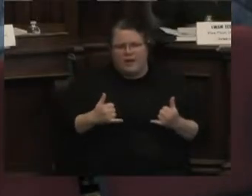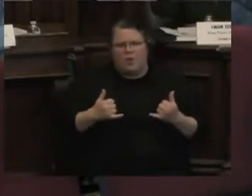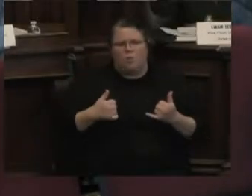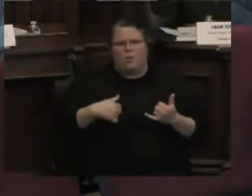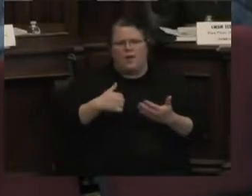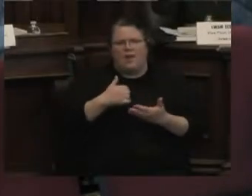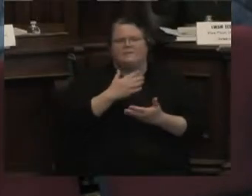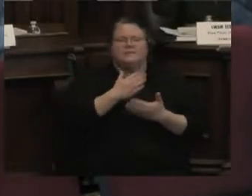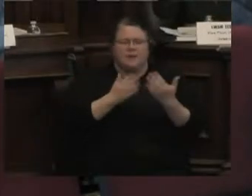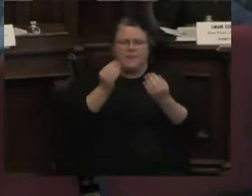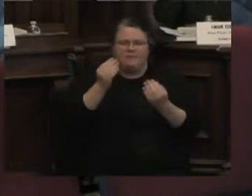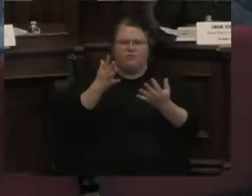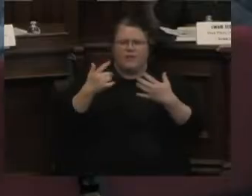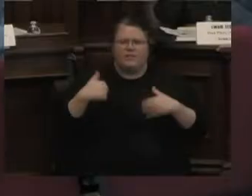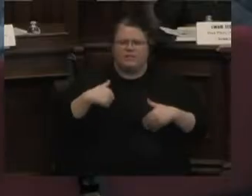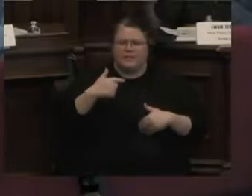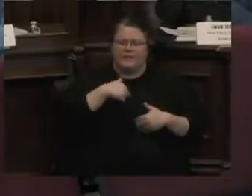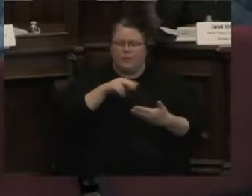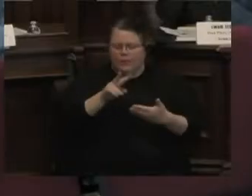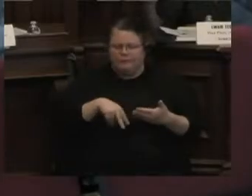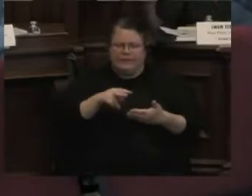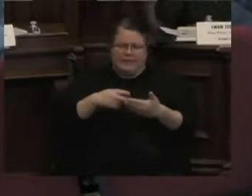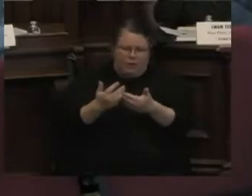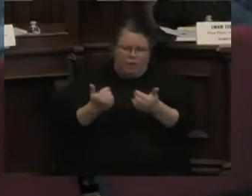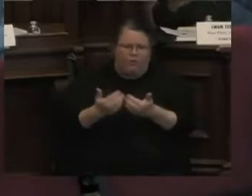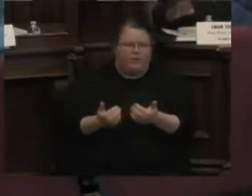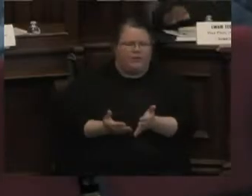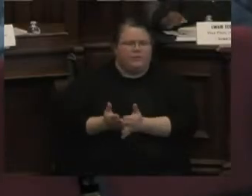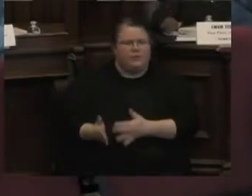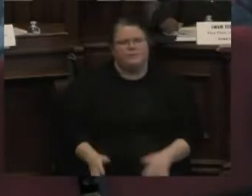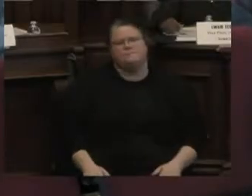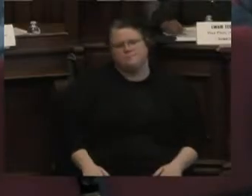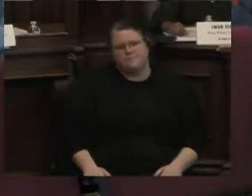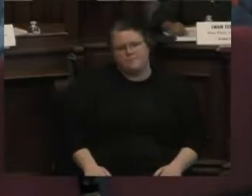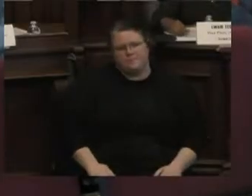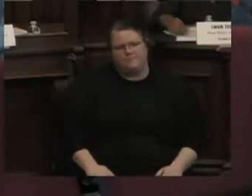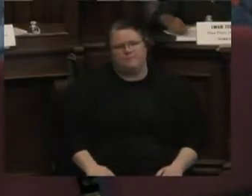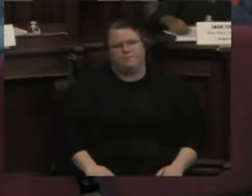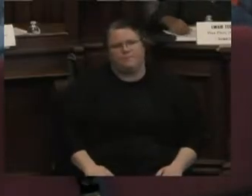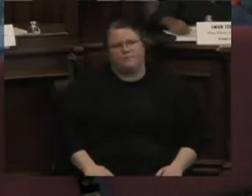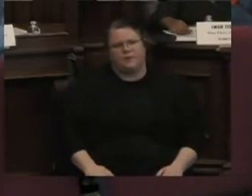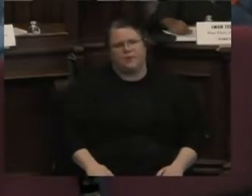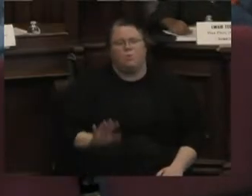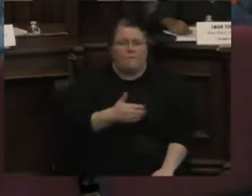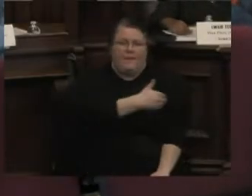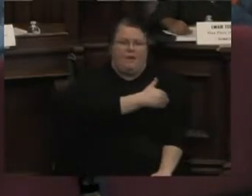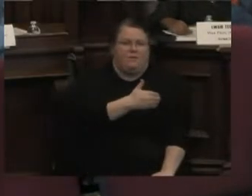the rabbit hole right now, but we, we, we have some information that we're calling